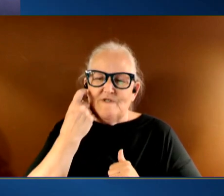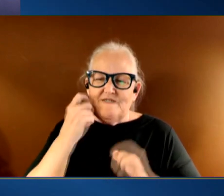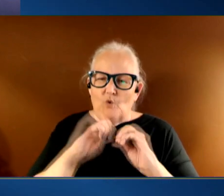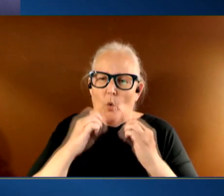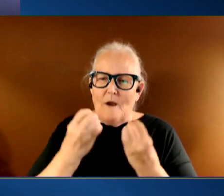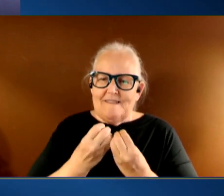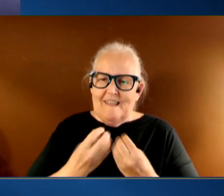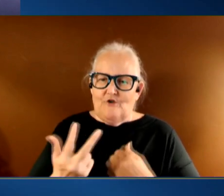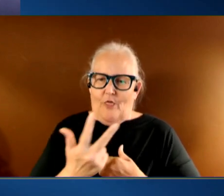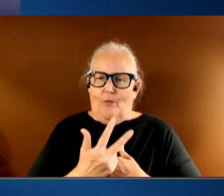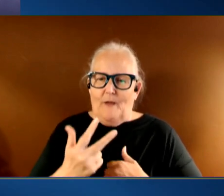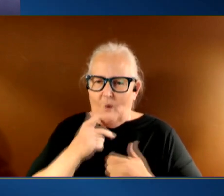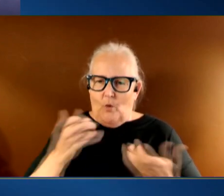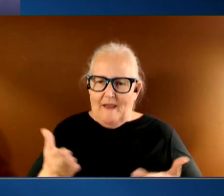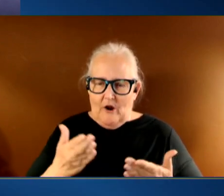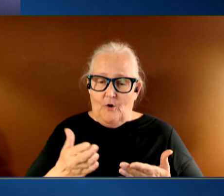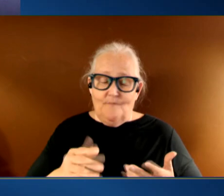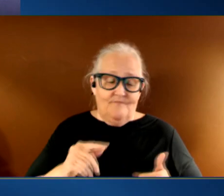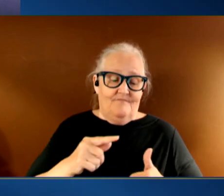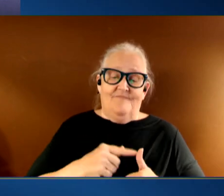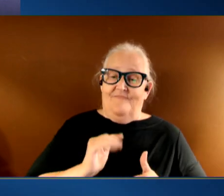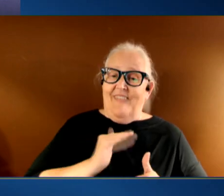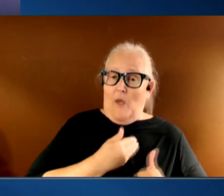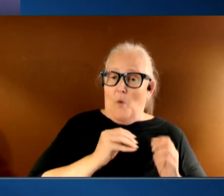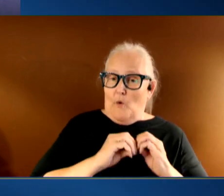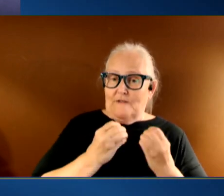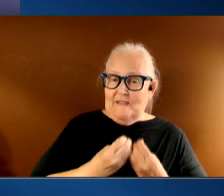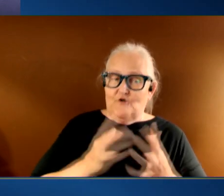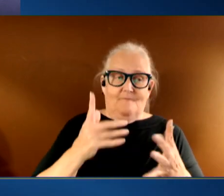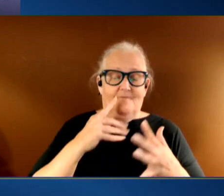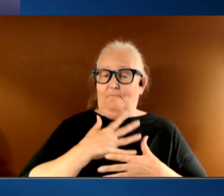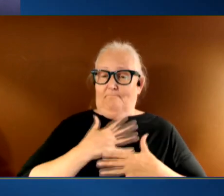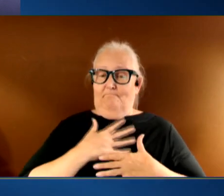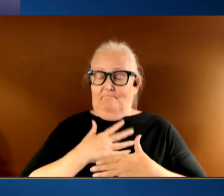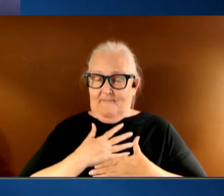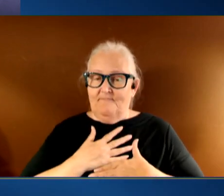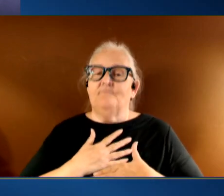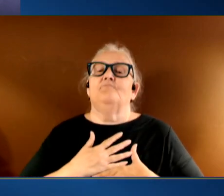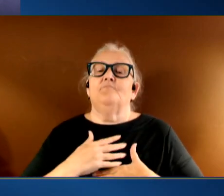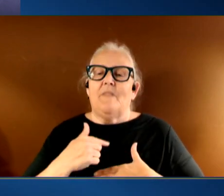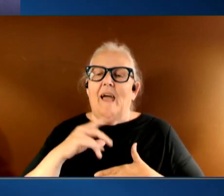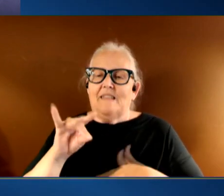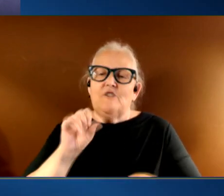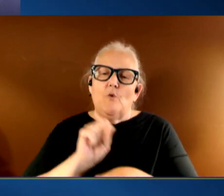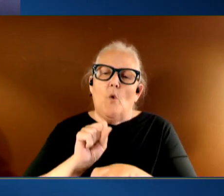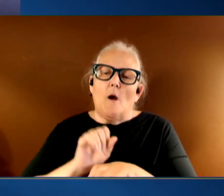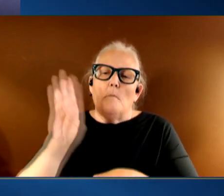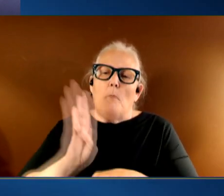So, for me, it started because I had done some work at Boston Medical Center to improve care